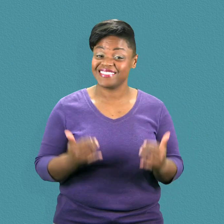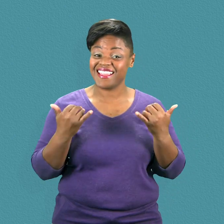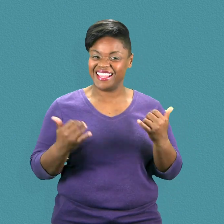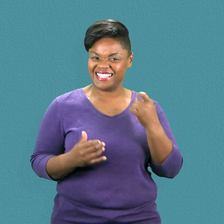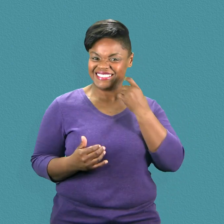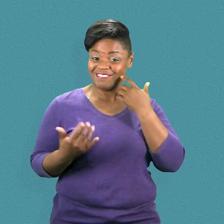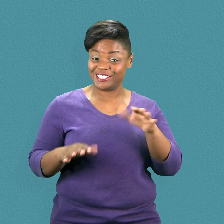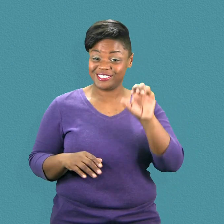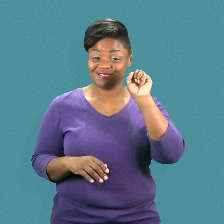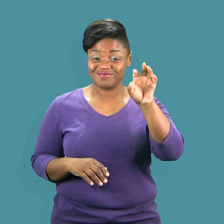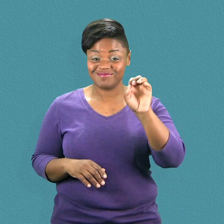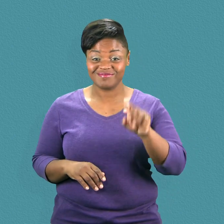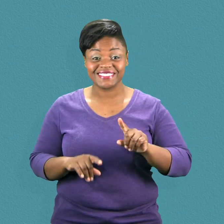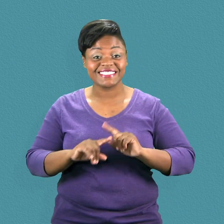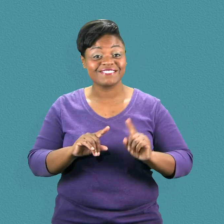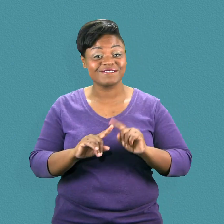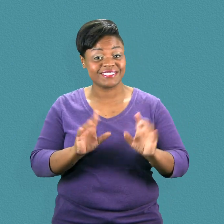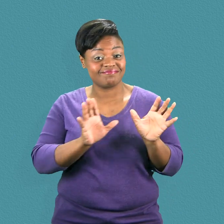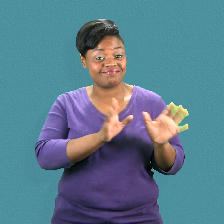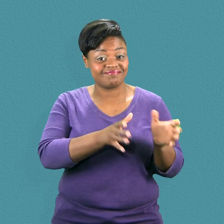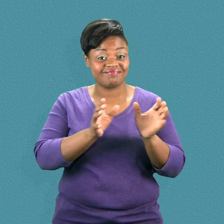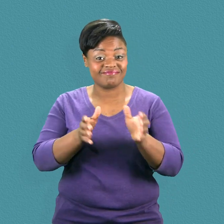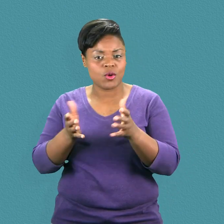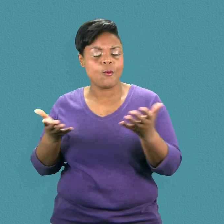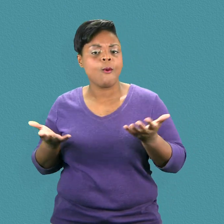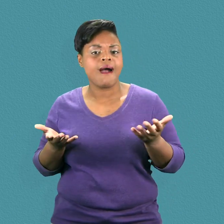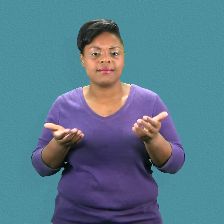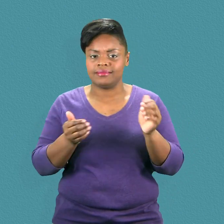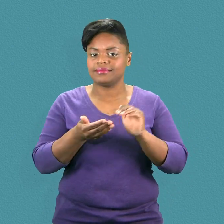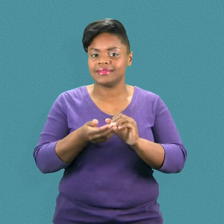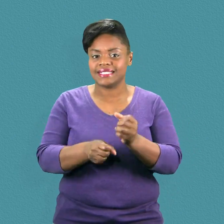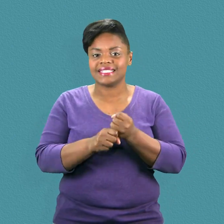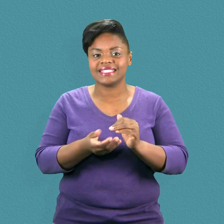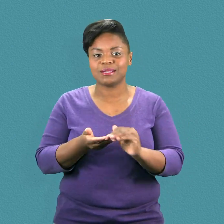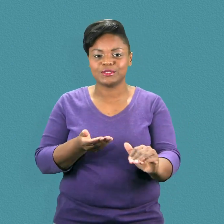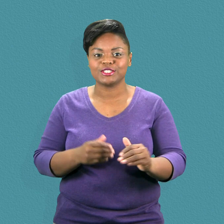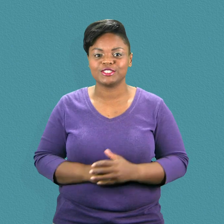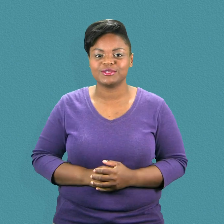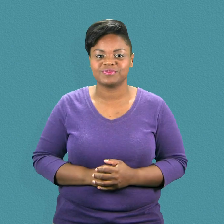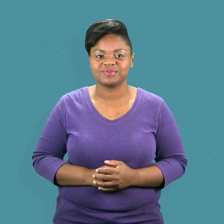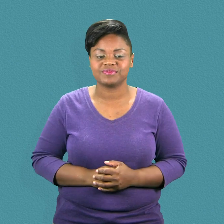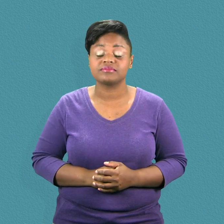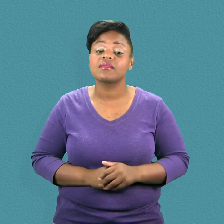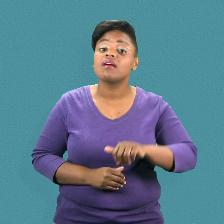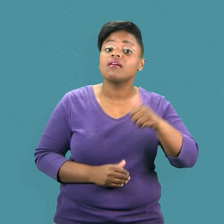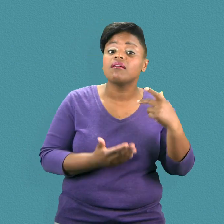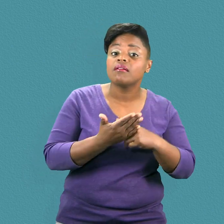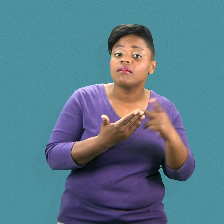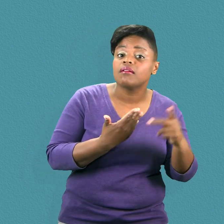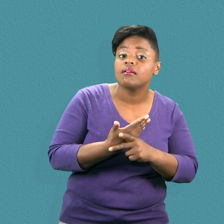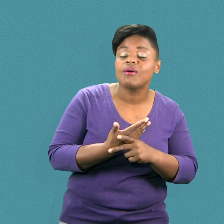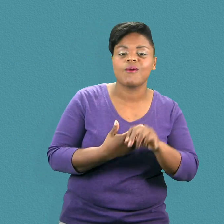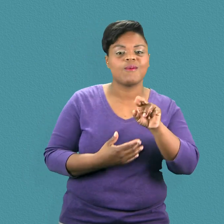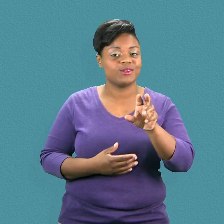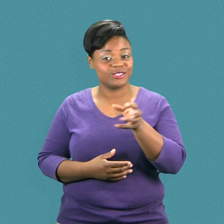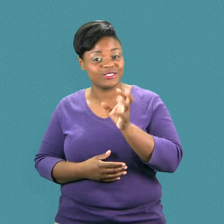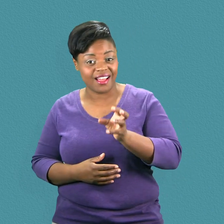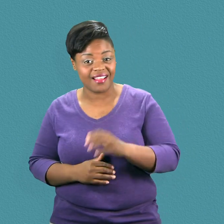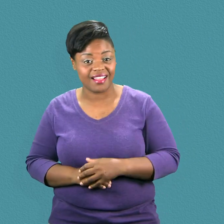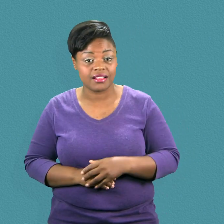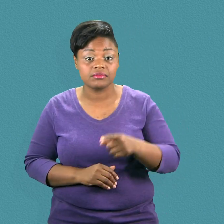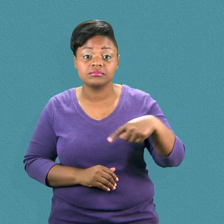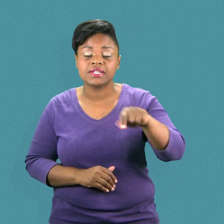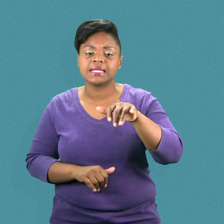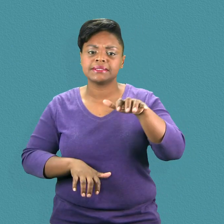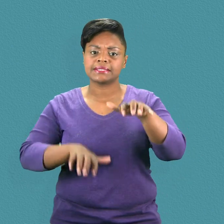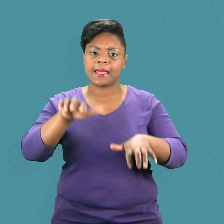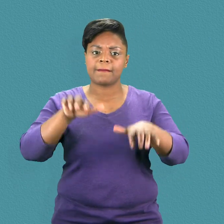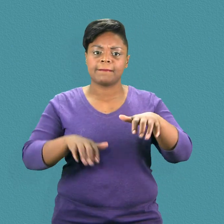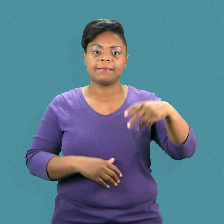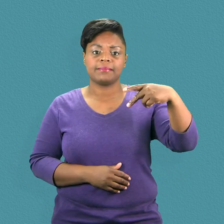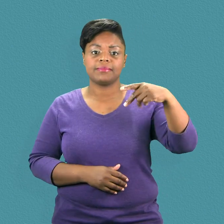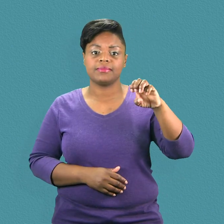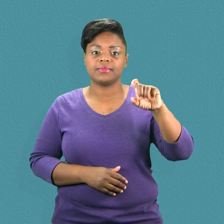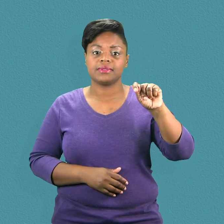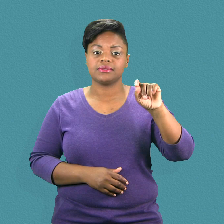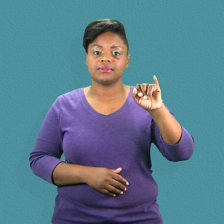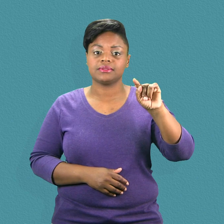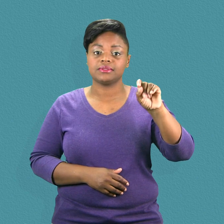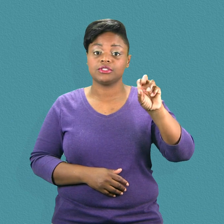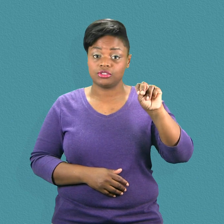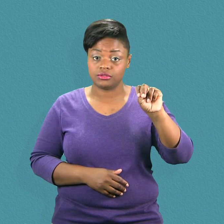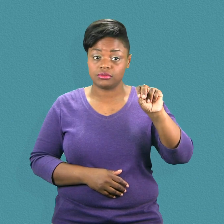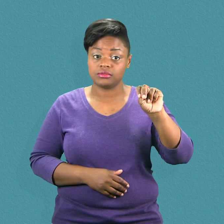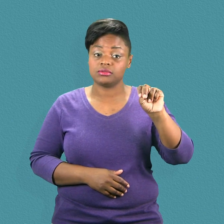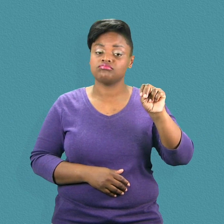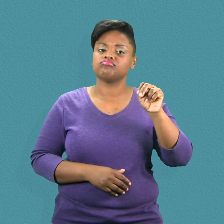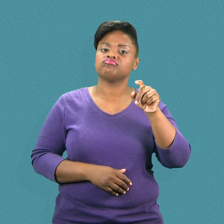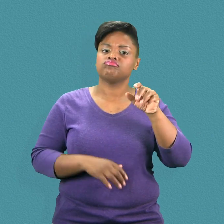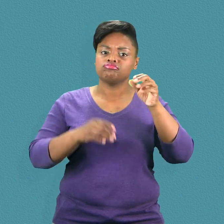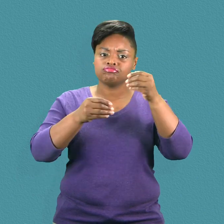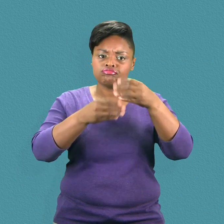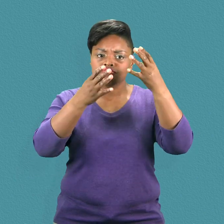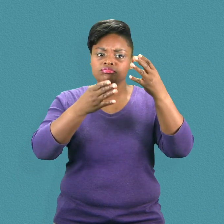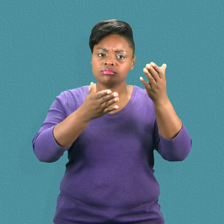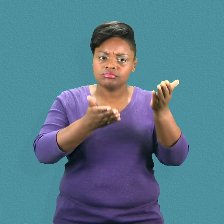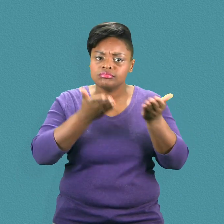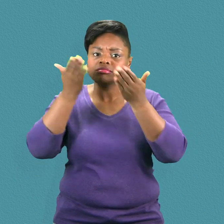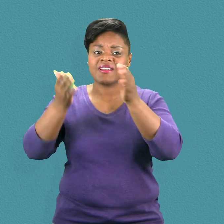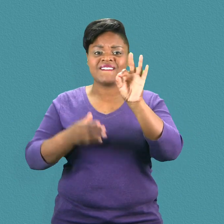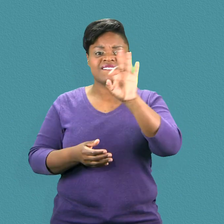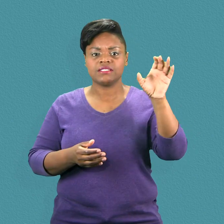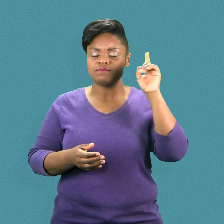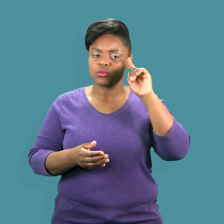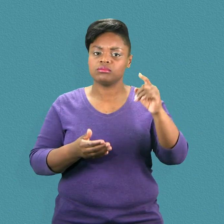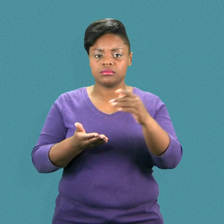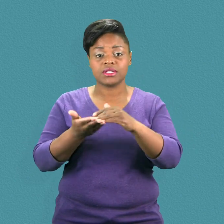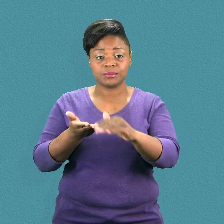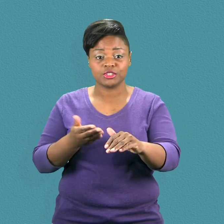In addition to these exemptions, programmers can petition the FCC to exempt their individual